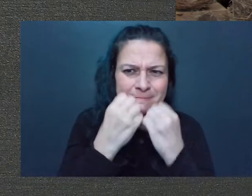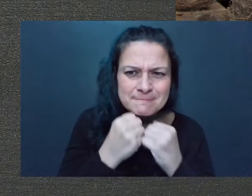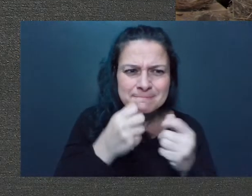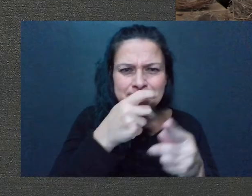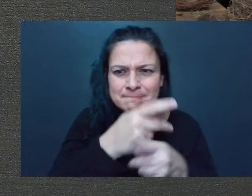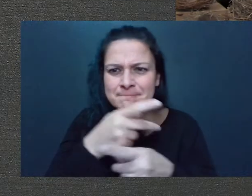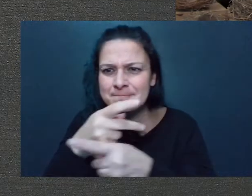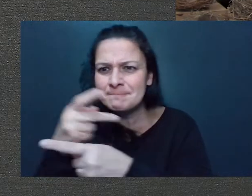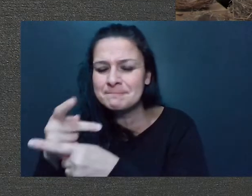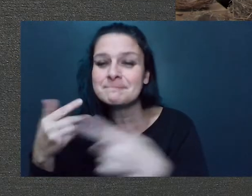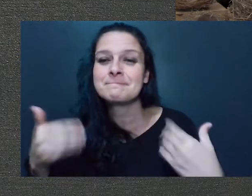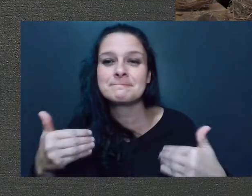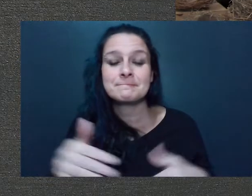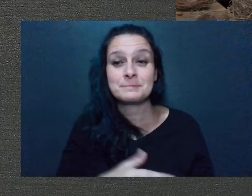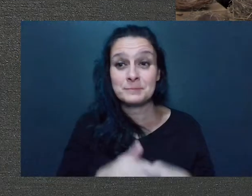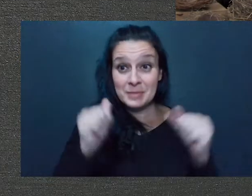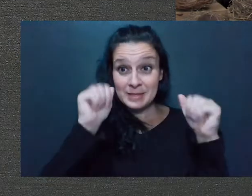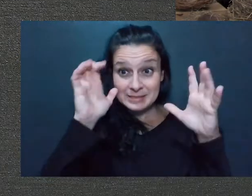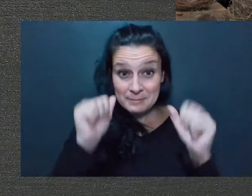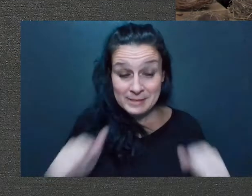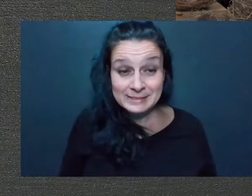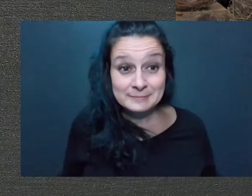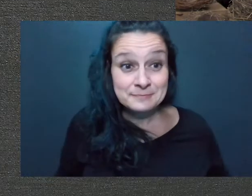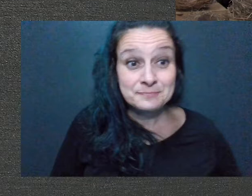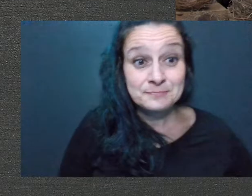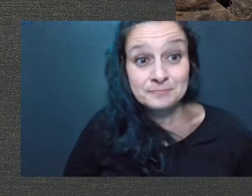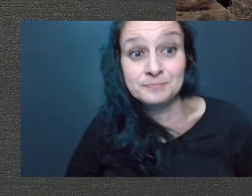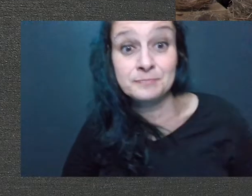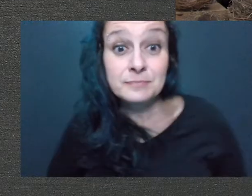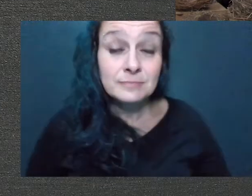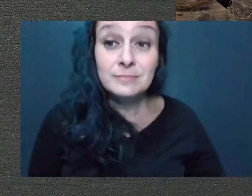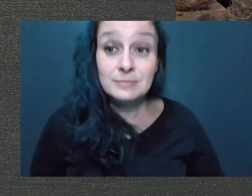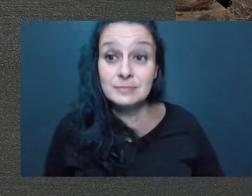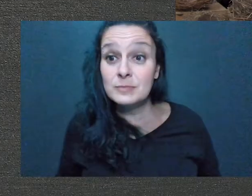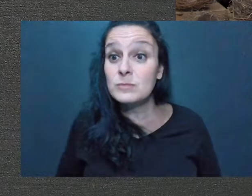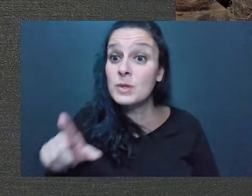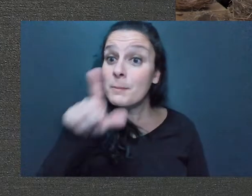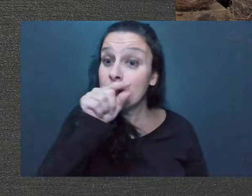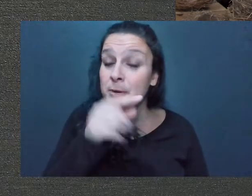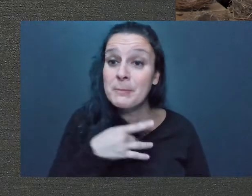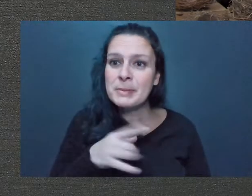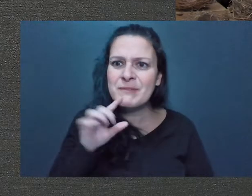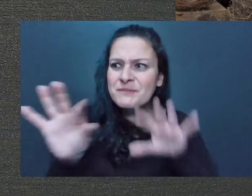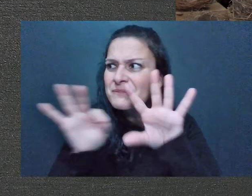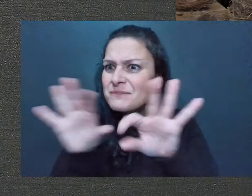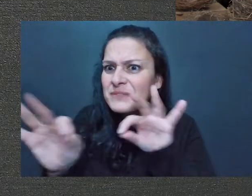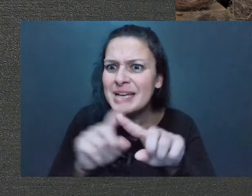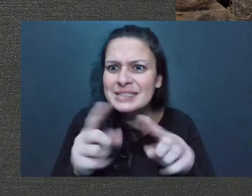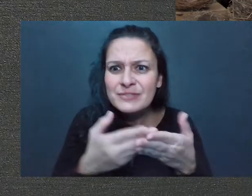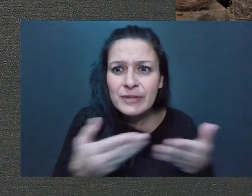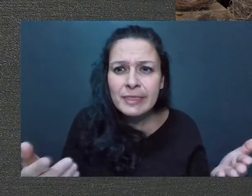And I think it's amazing how they use different things for their nest.